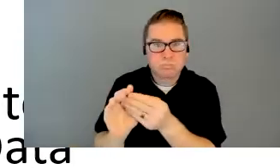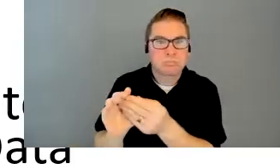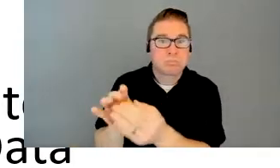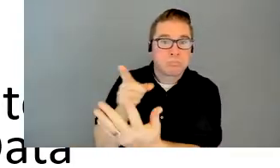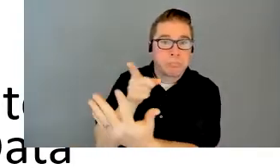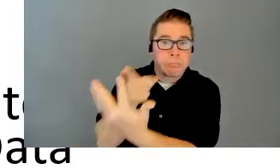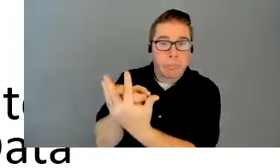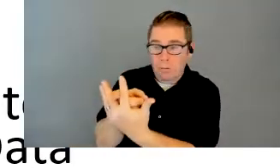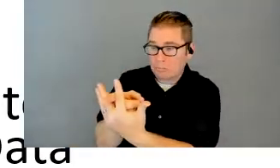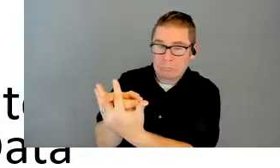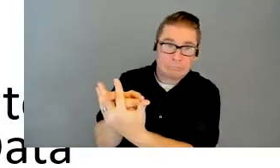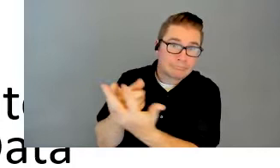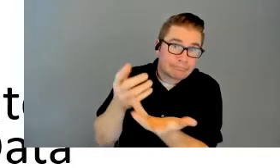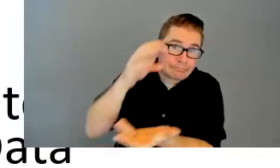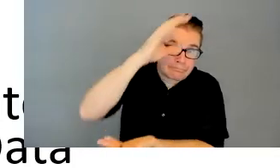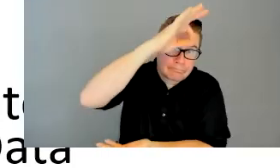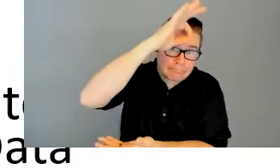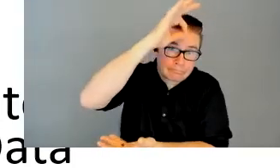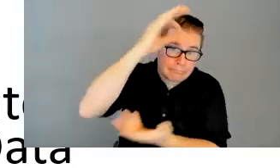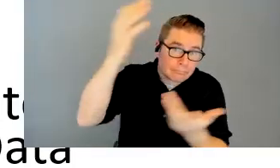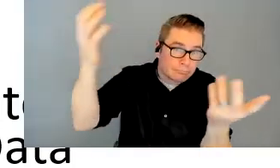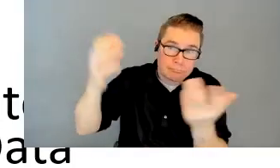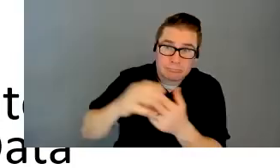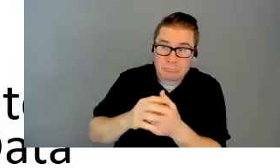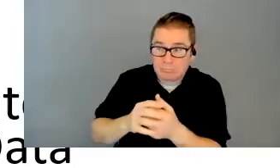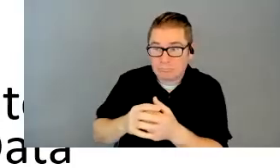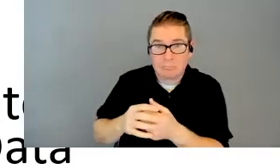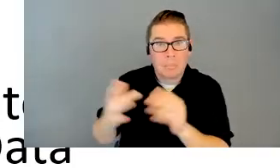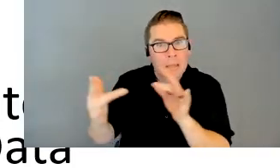And even though that student might continue to get F's that student